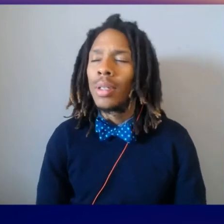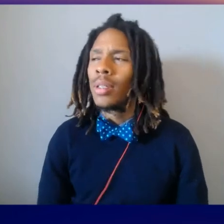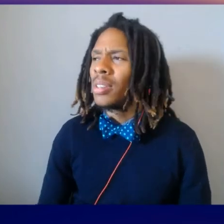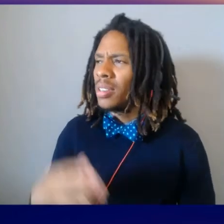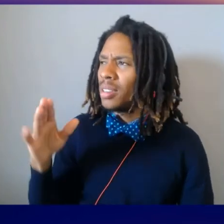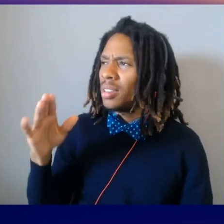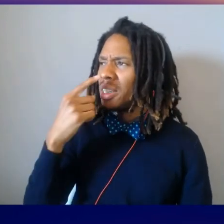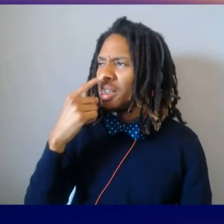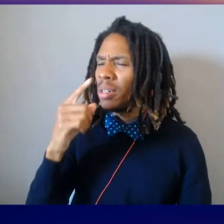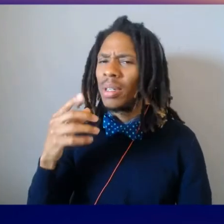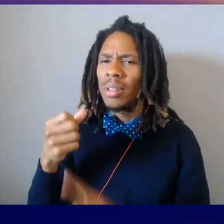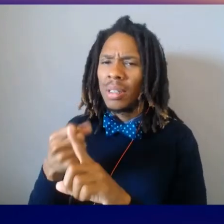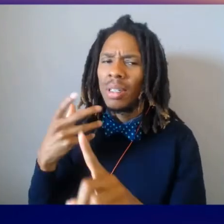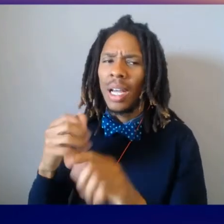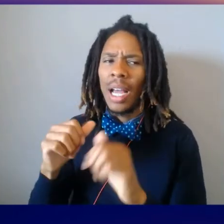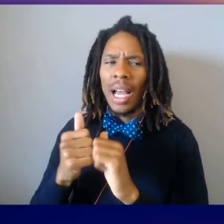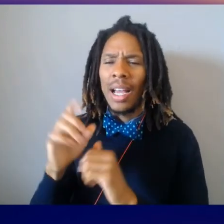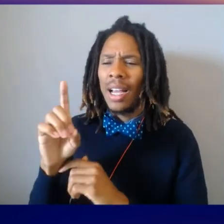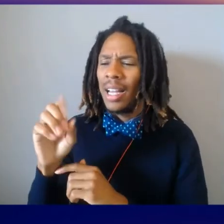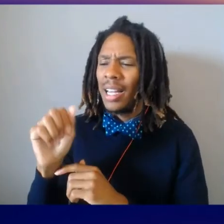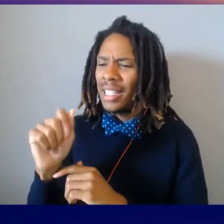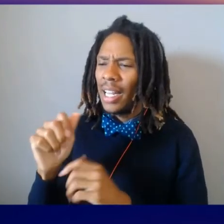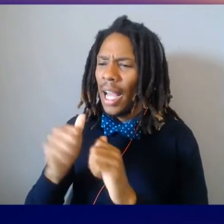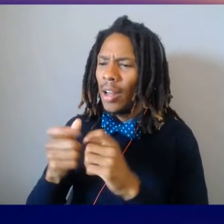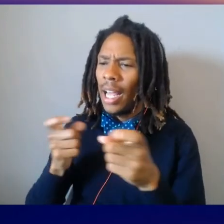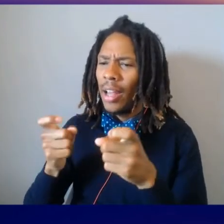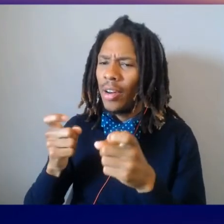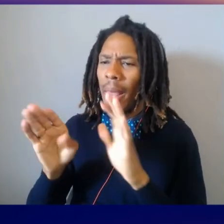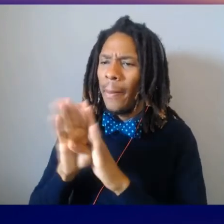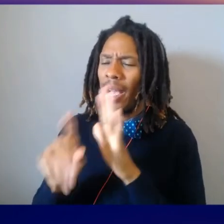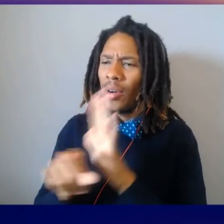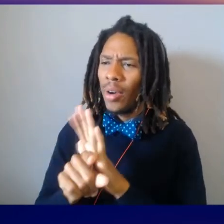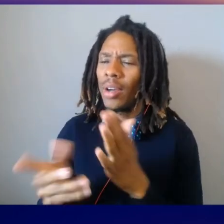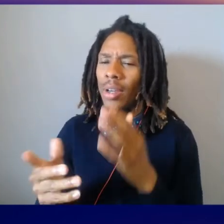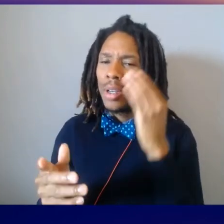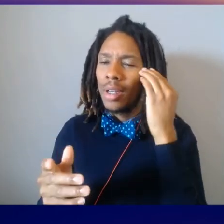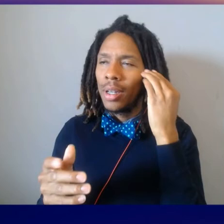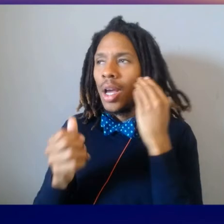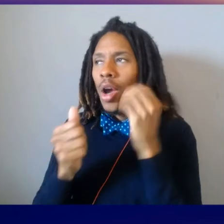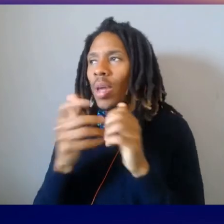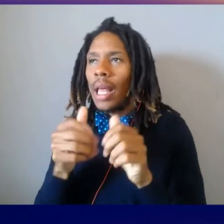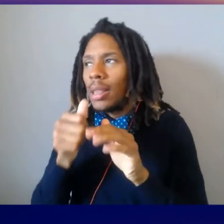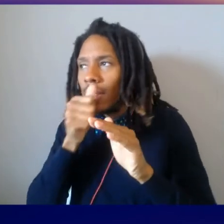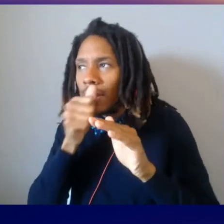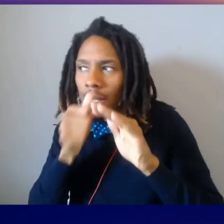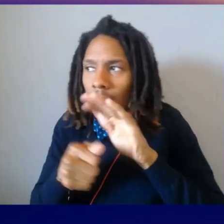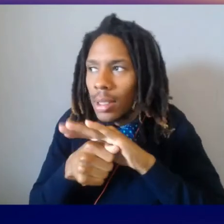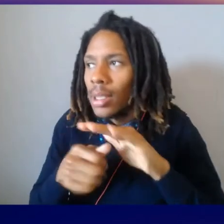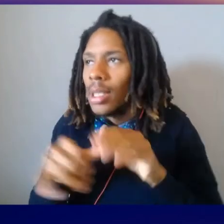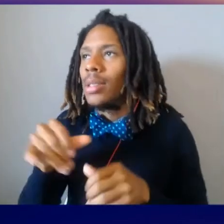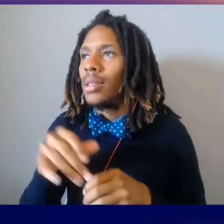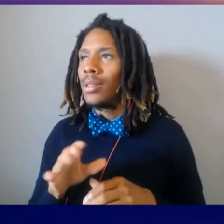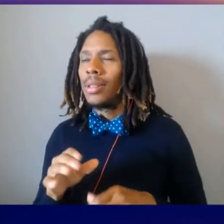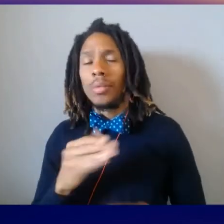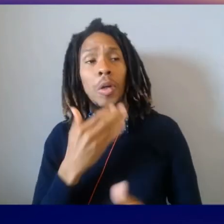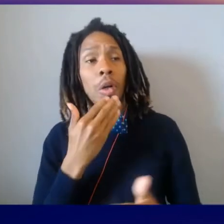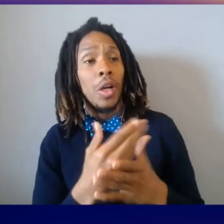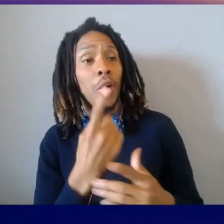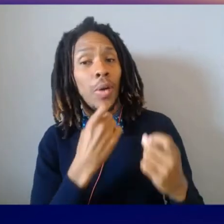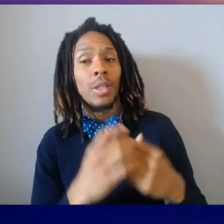about how the data is actually handled in the background, you know, without the secret source of it? Yeah. Yeah. No, that's a great question. So, one of the things that